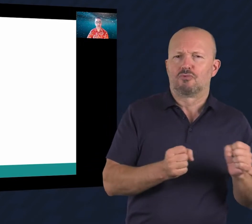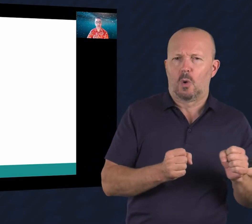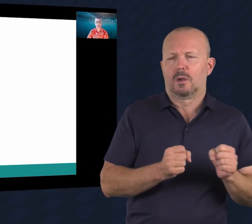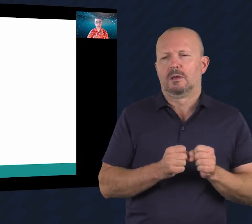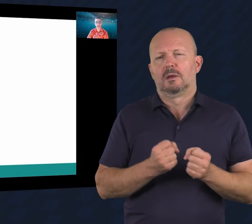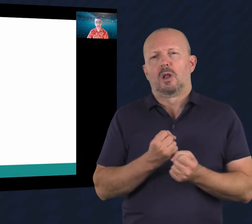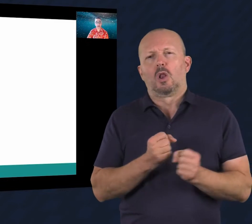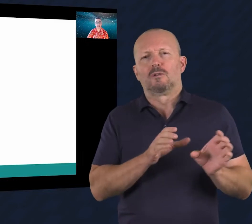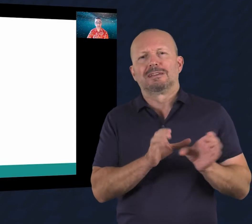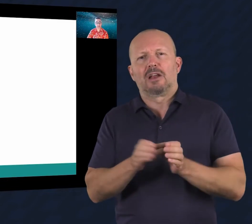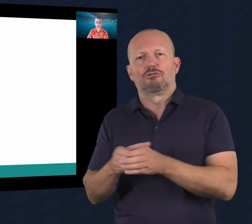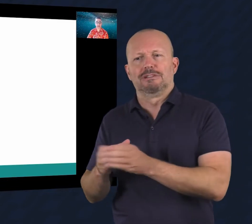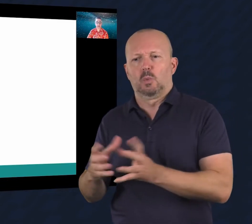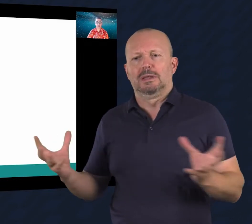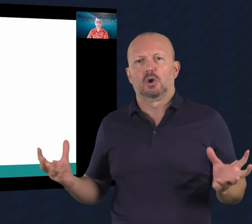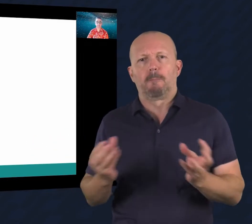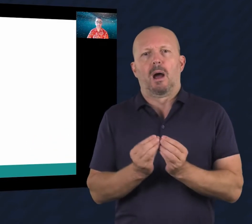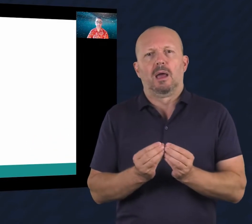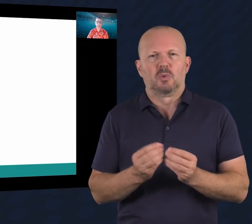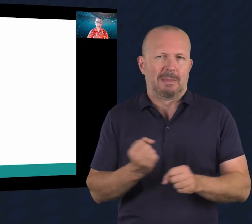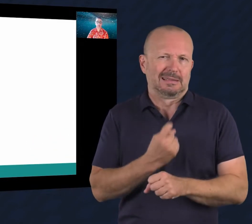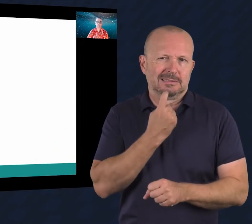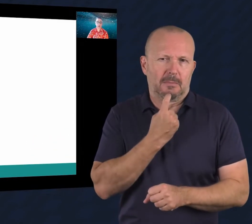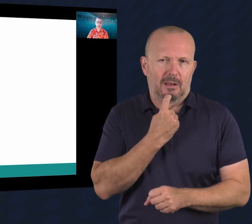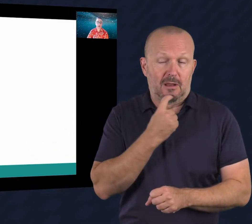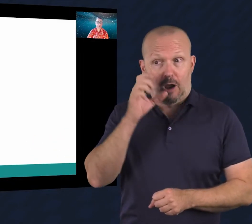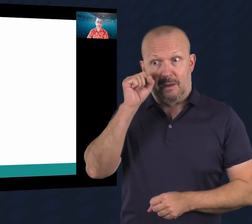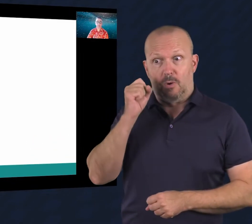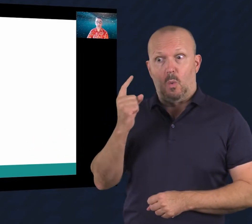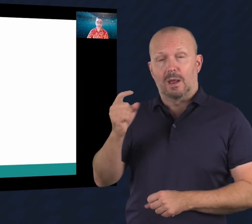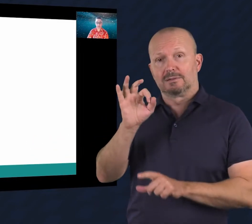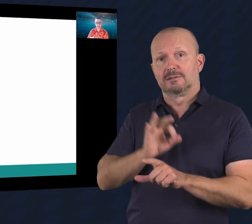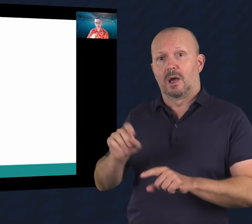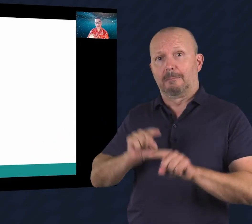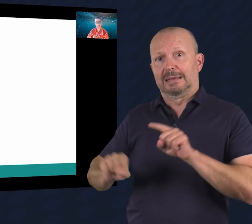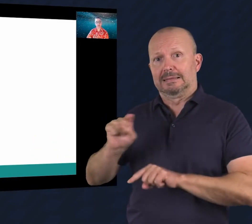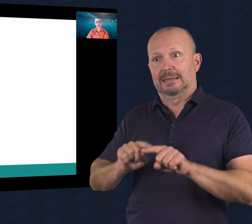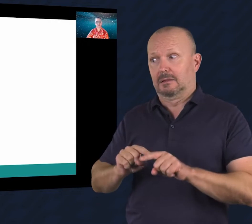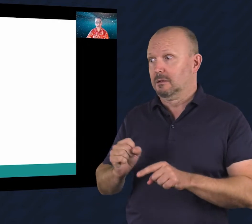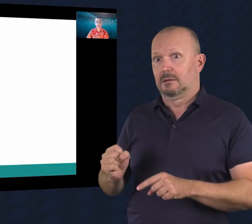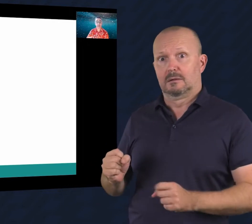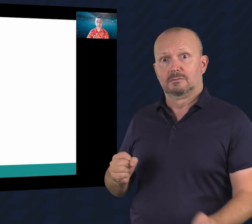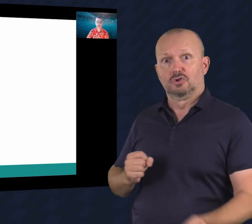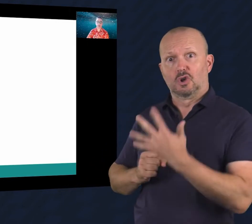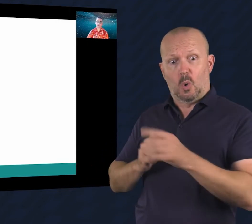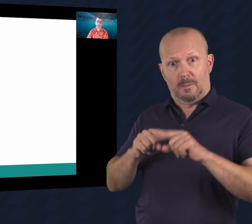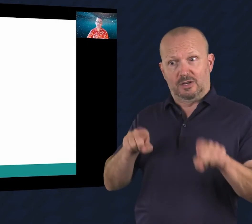to make it simpler and easier to get to them. I recall at a design meeting pointing at the interface and saying, this is the text option.